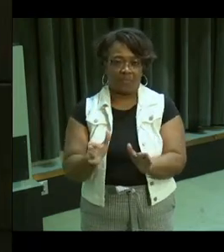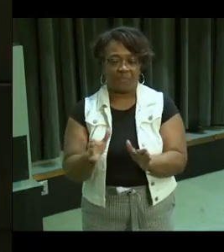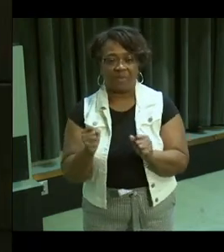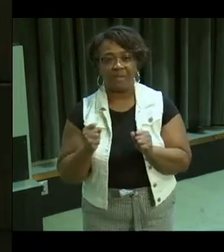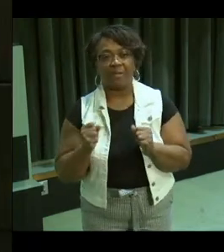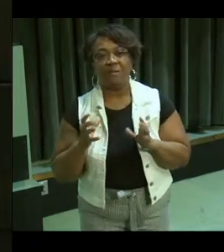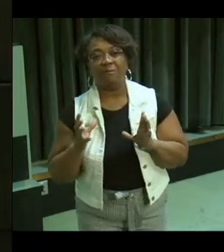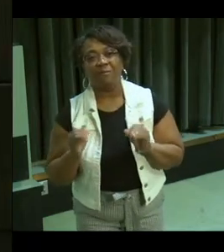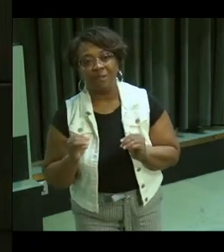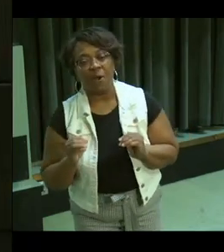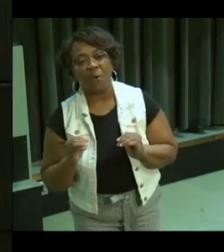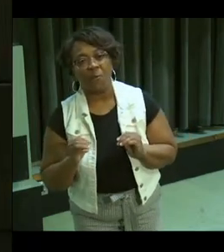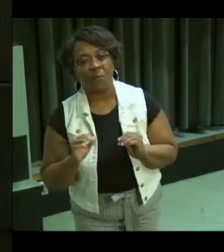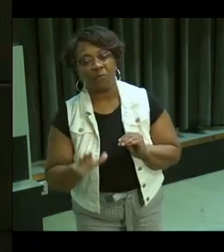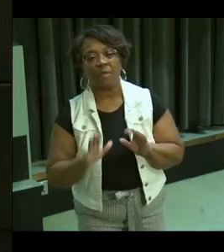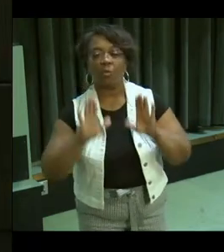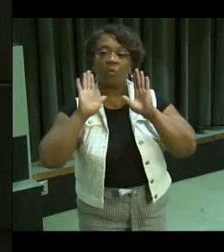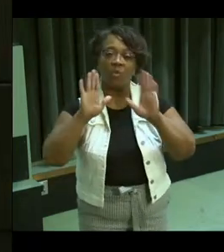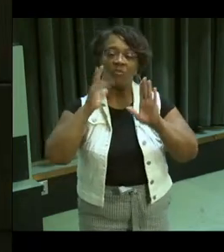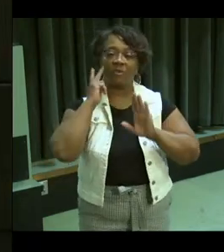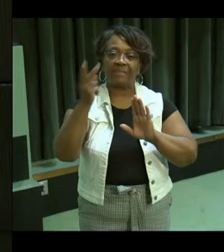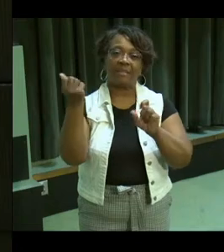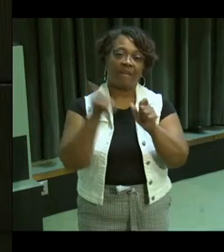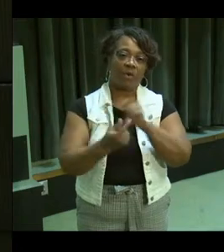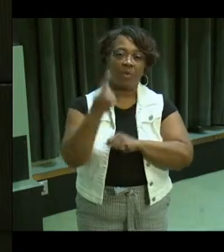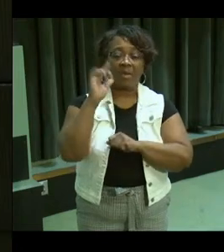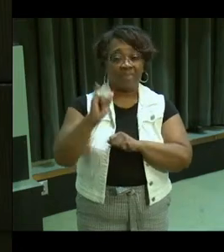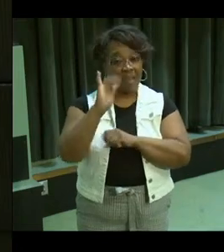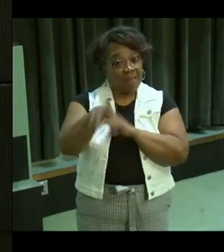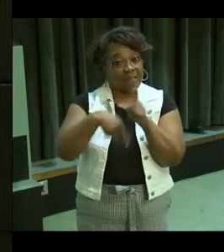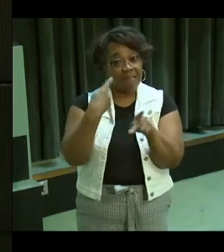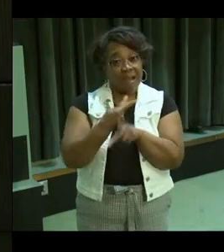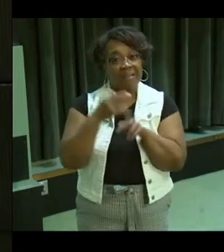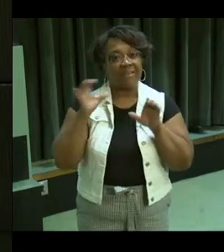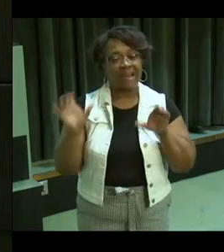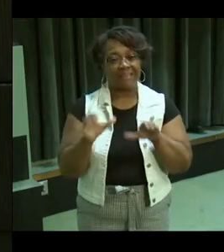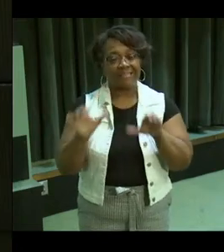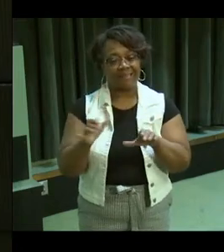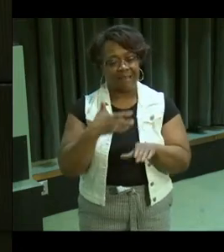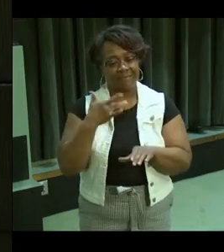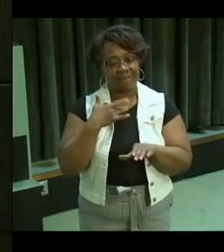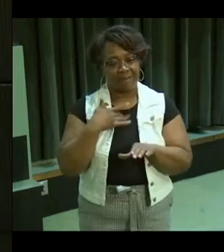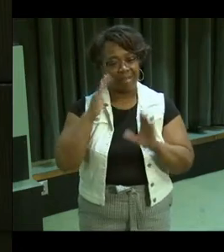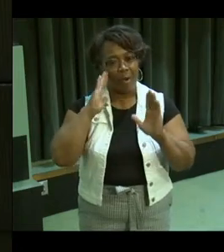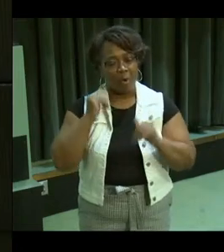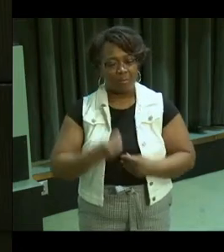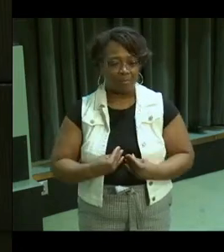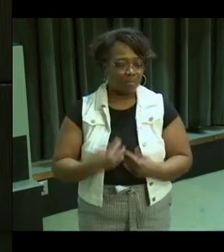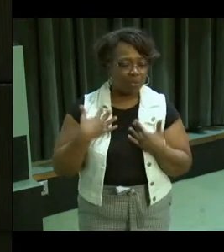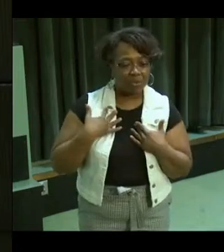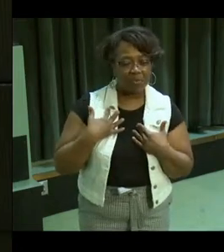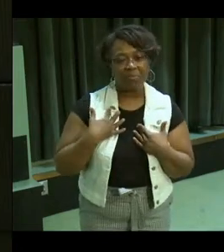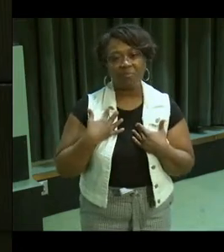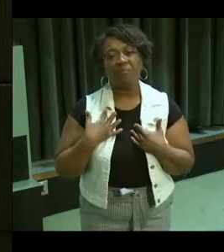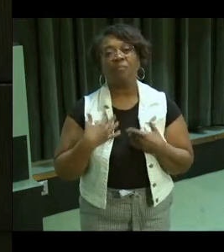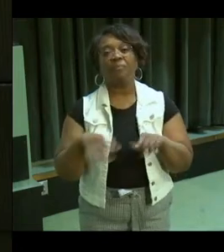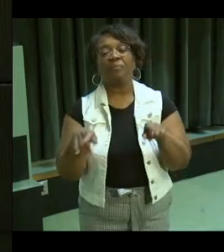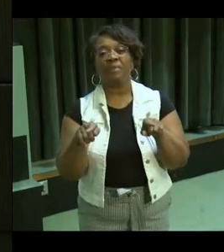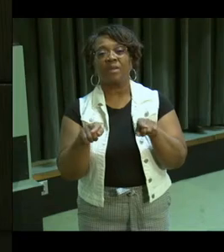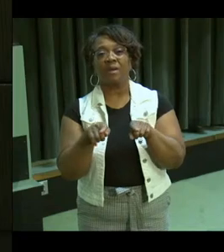so, it was just great to see everybody. So those types of